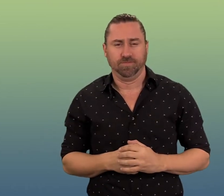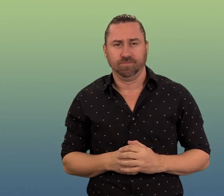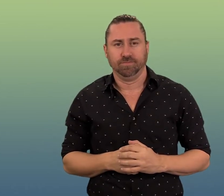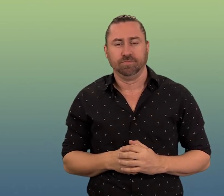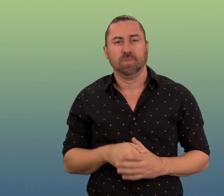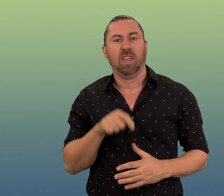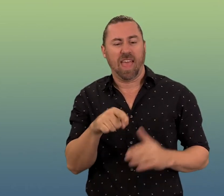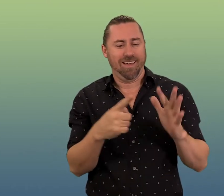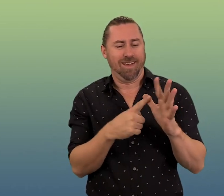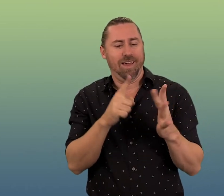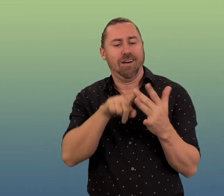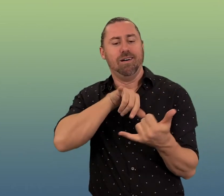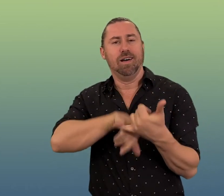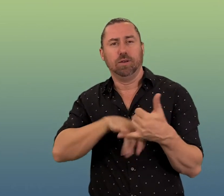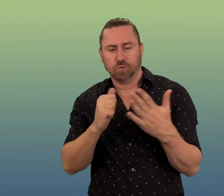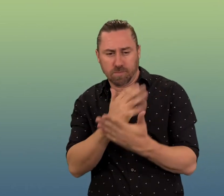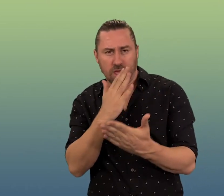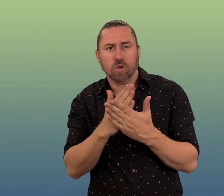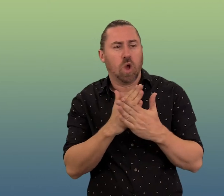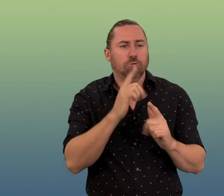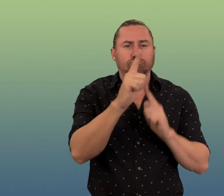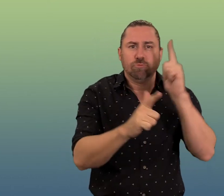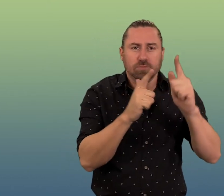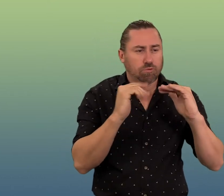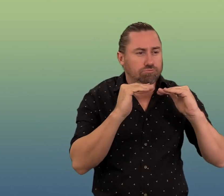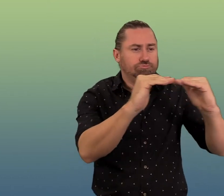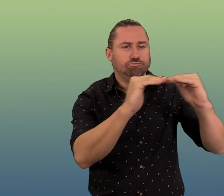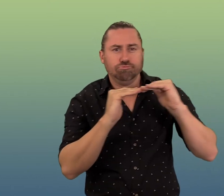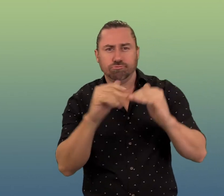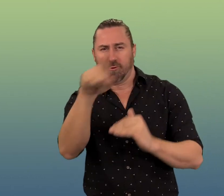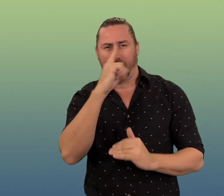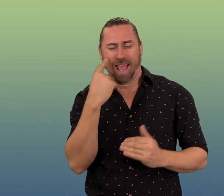The strategy is about creating a transport network that is convenient to use,